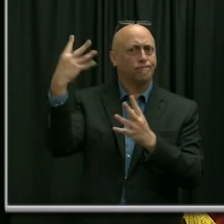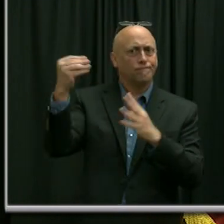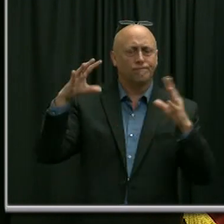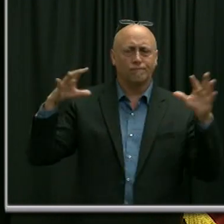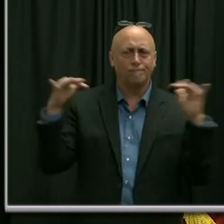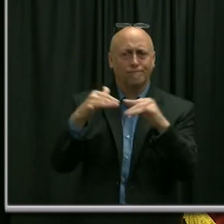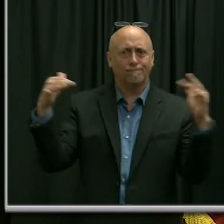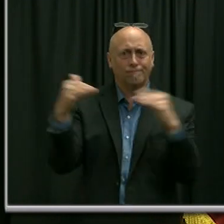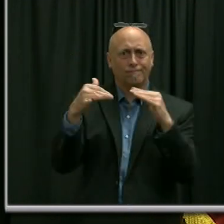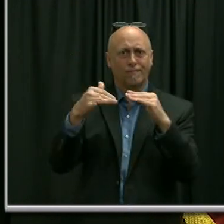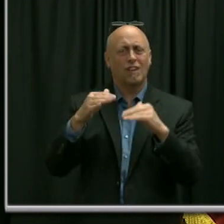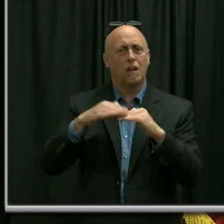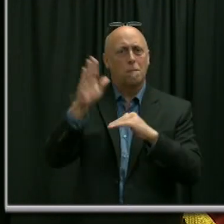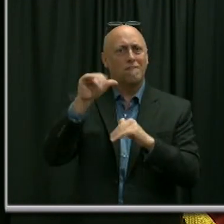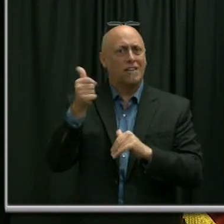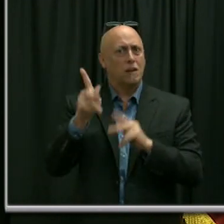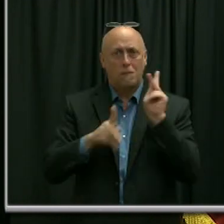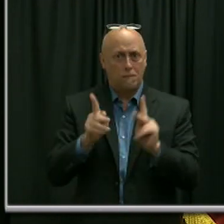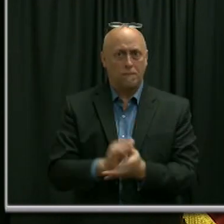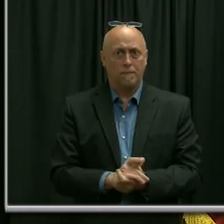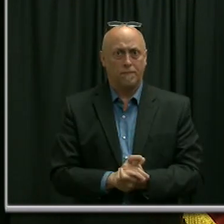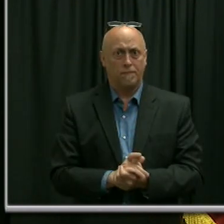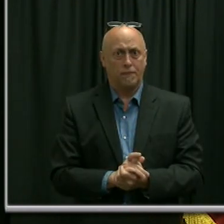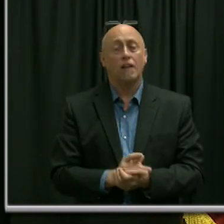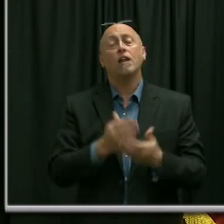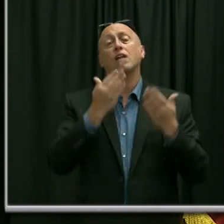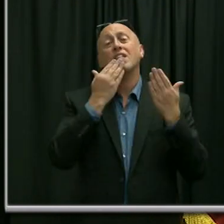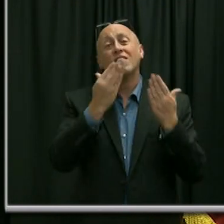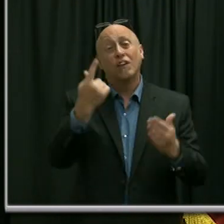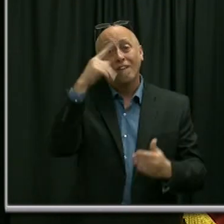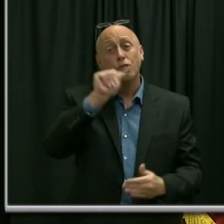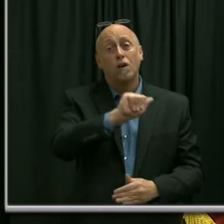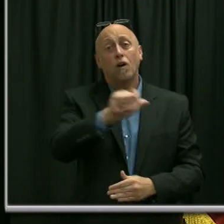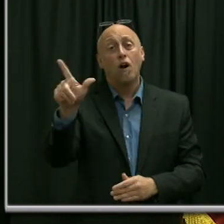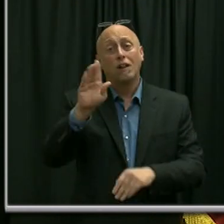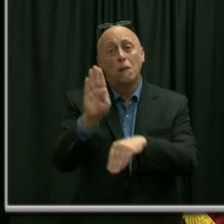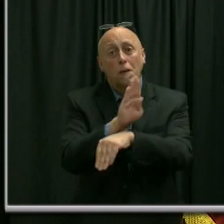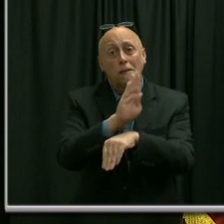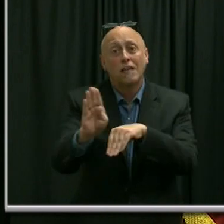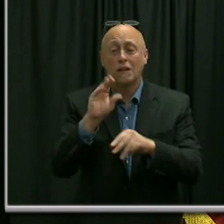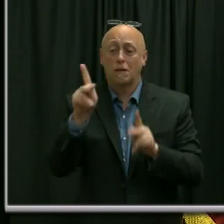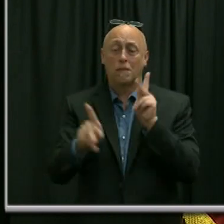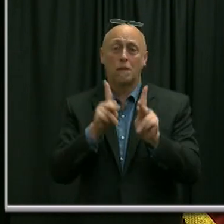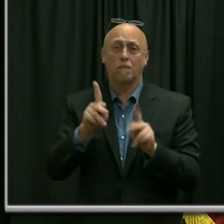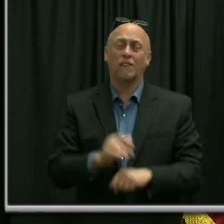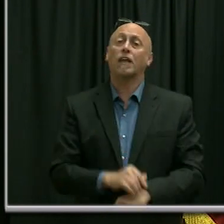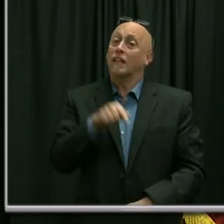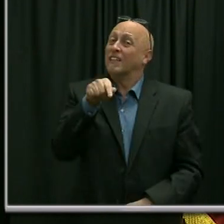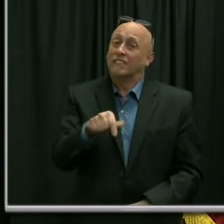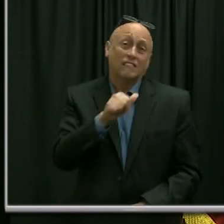OF NASHVILLE THERE ARE AMAZING NATIONAL BUSINESSES THANK YOU